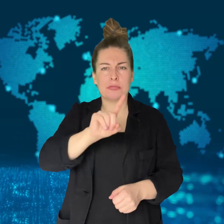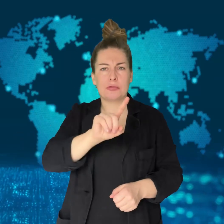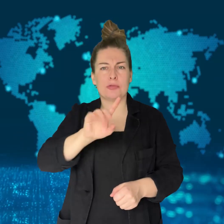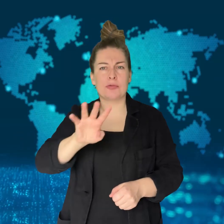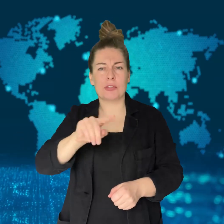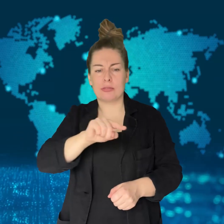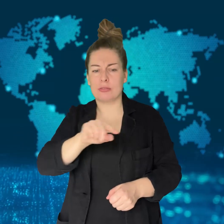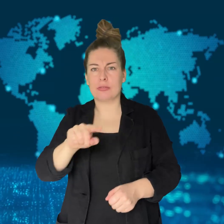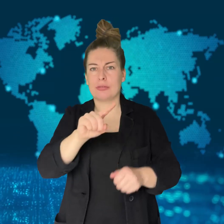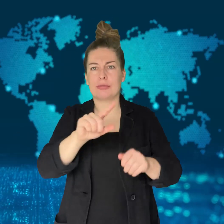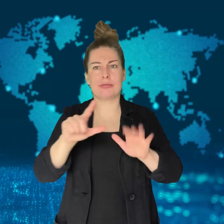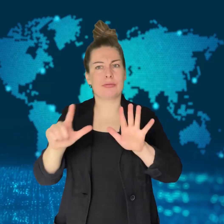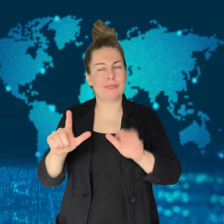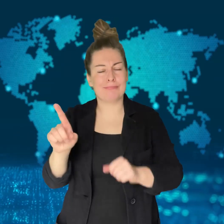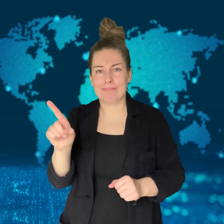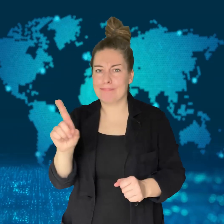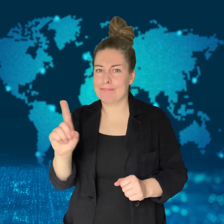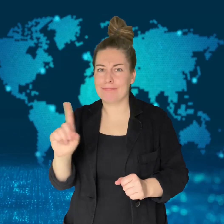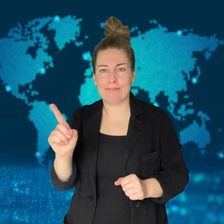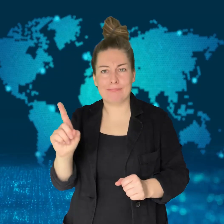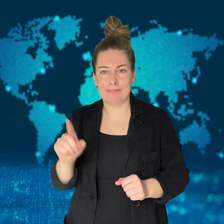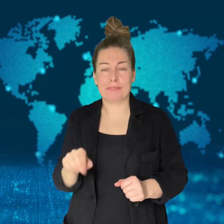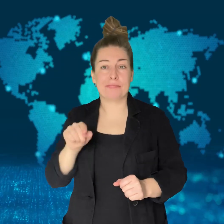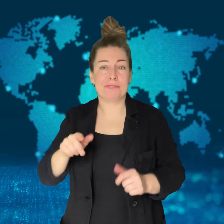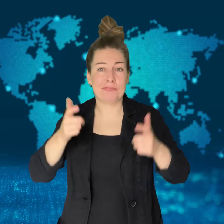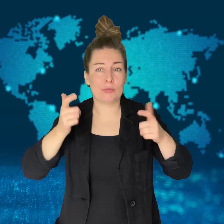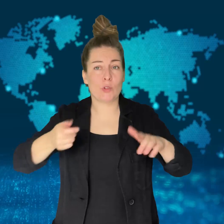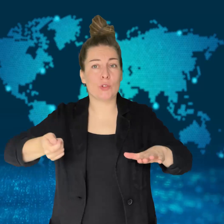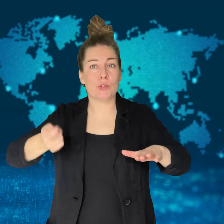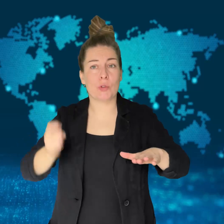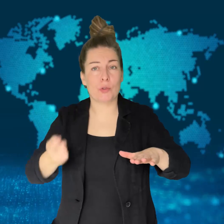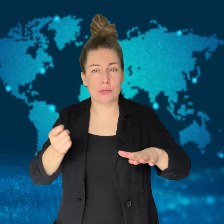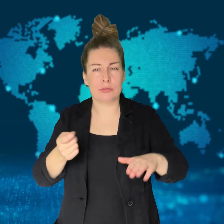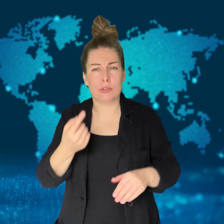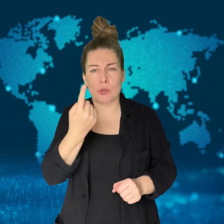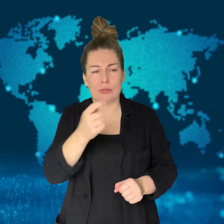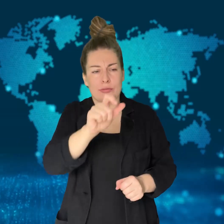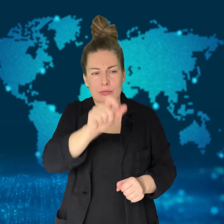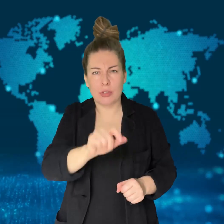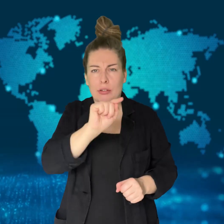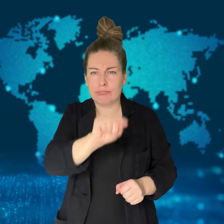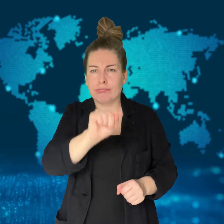have no business prosecuting children,